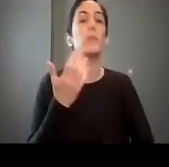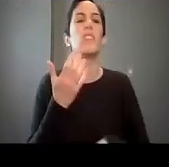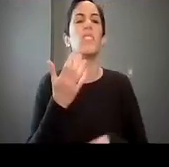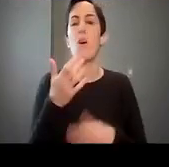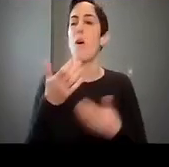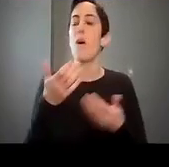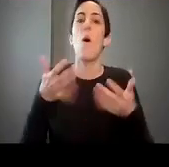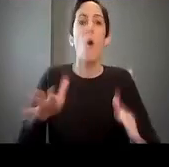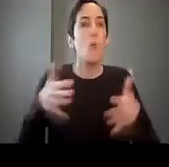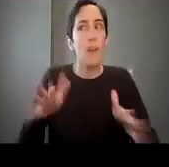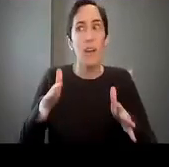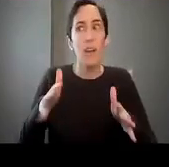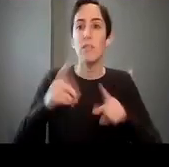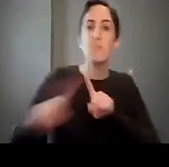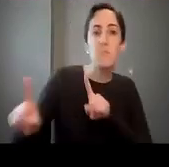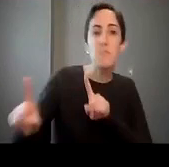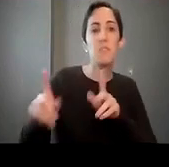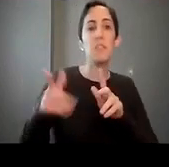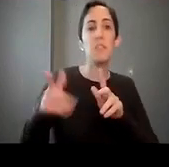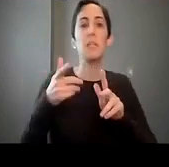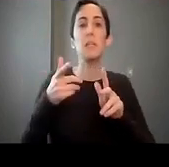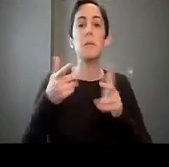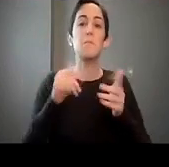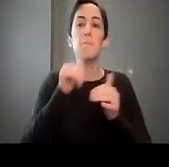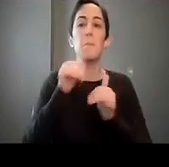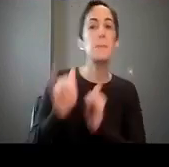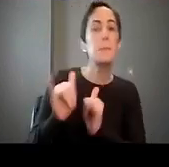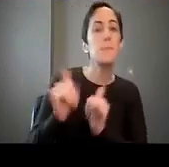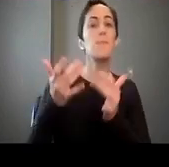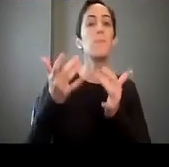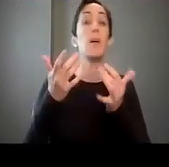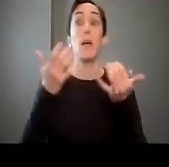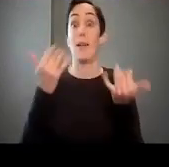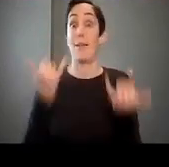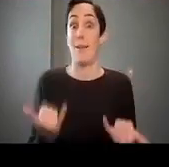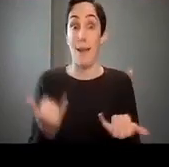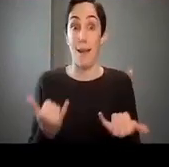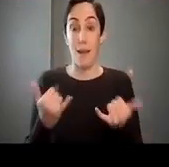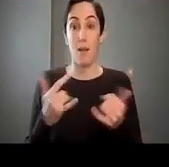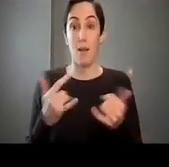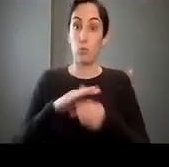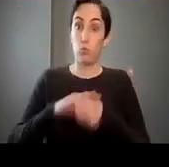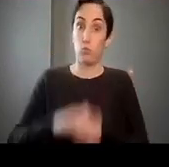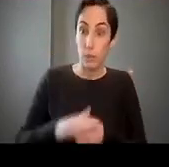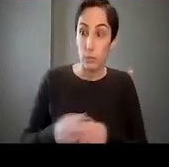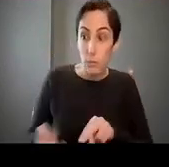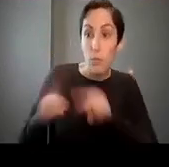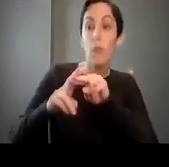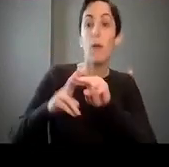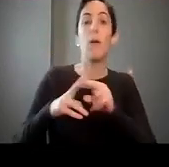so much more stress those differences in our families. And in a time when there's coping styles may leave us looking at so much more stress those differences in the other person saying, "What is wrong coping styles may leave us looking at